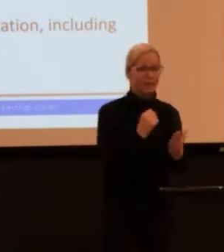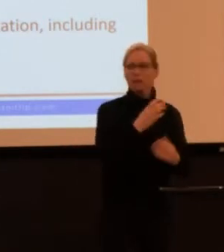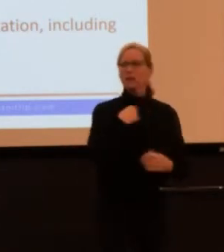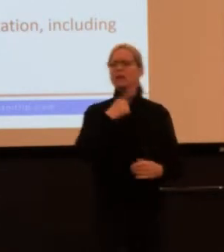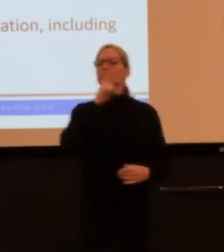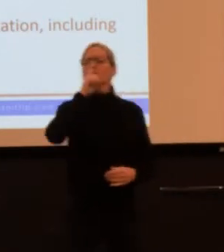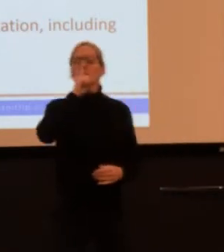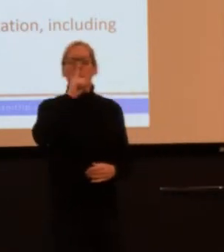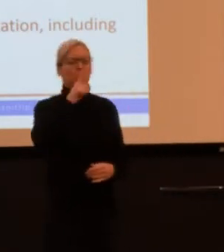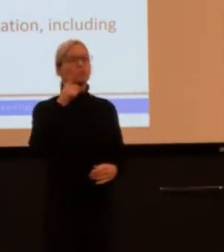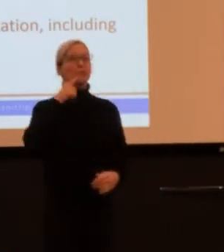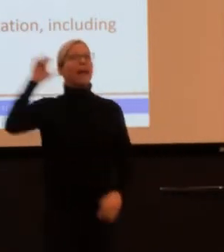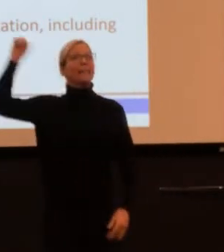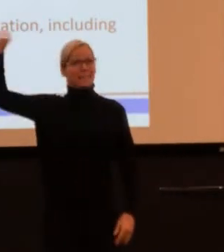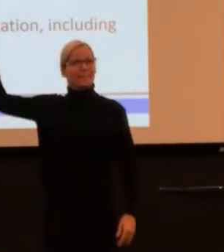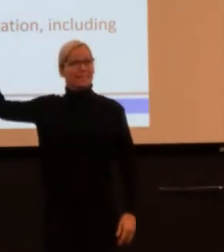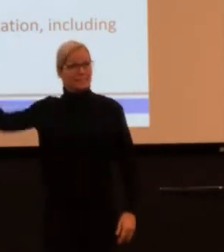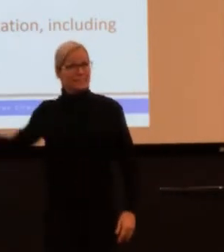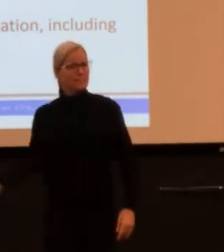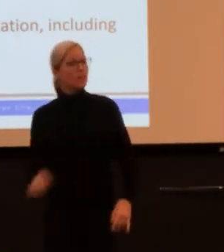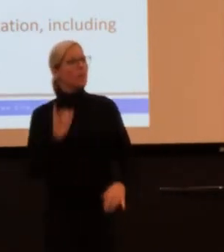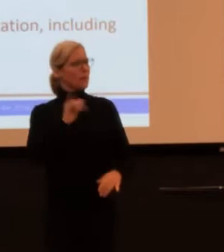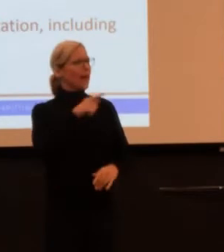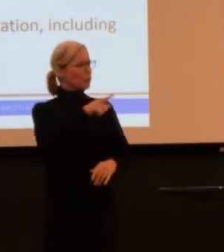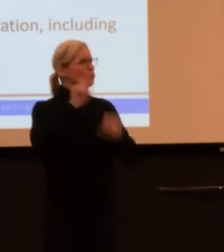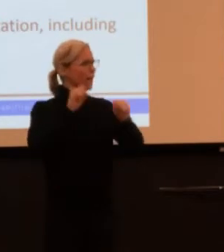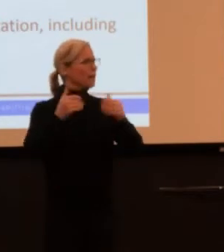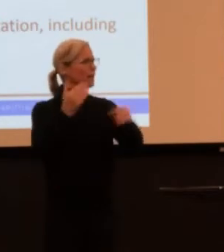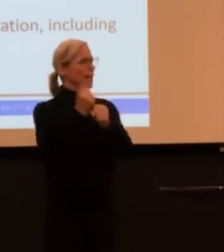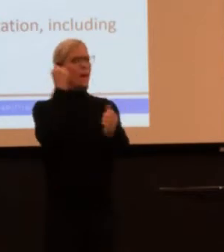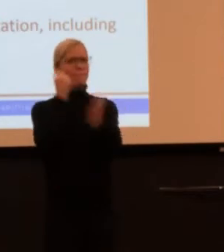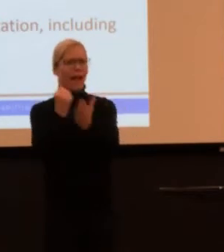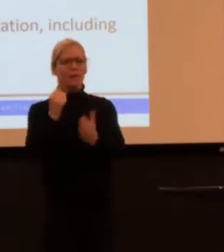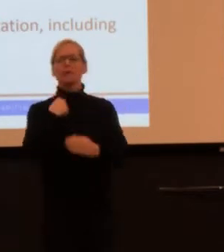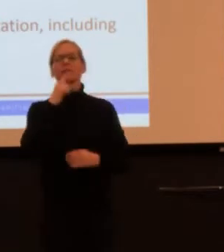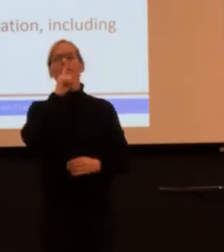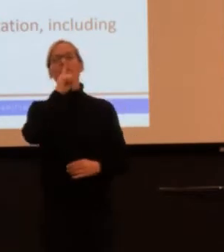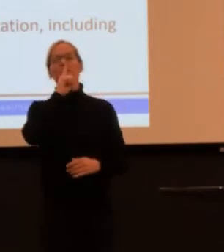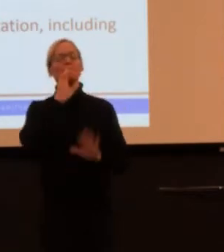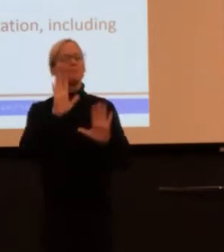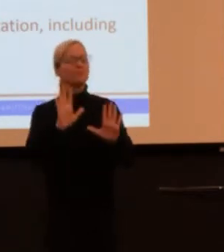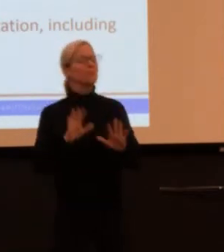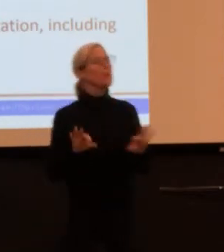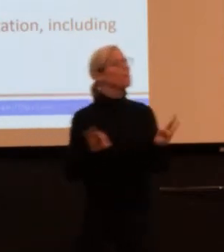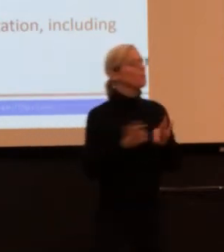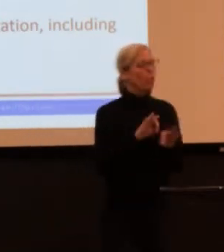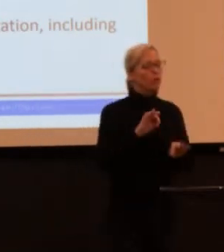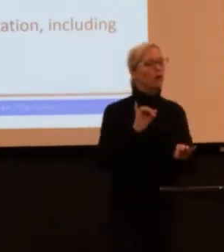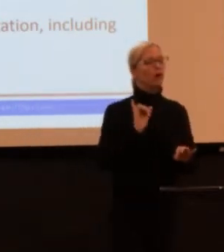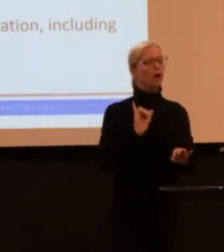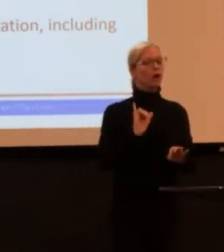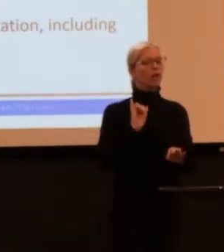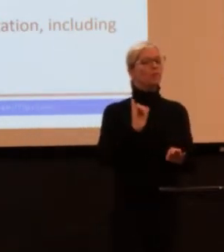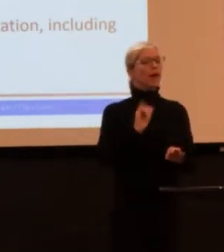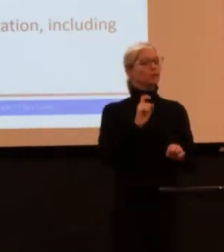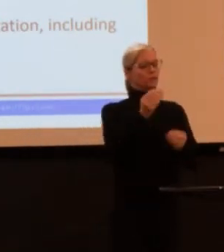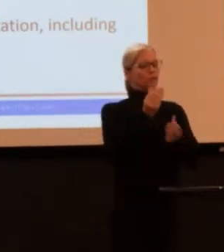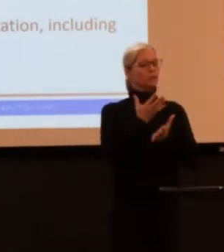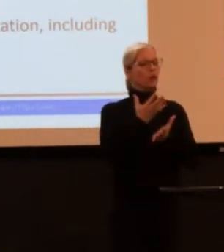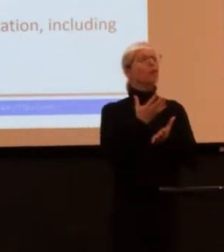but rather that it should raise a red flag in your mind to investigate it, whether your invention's patentable.